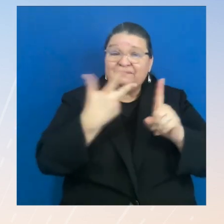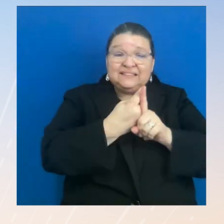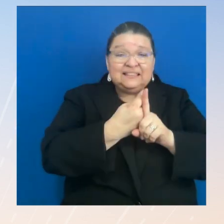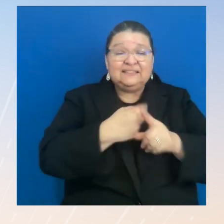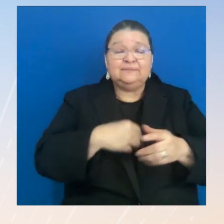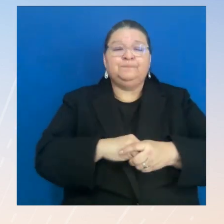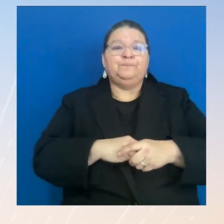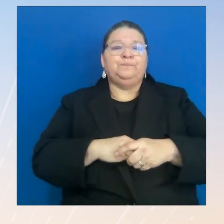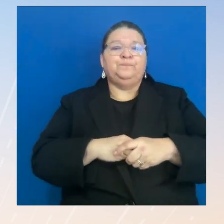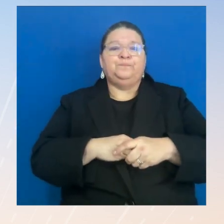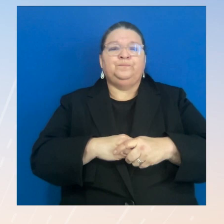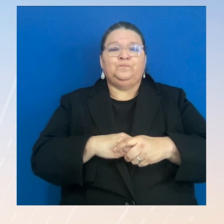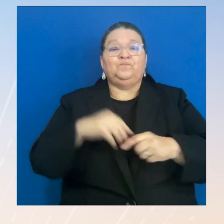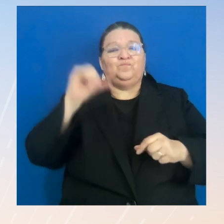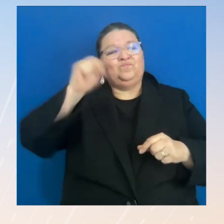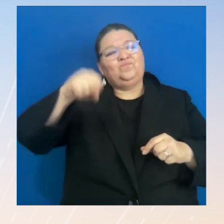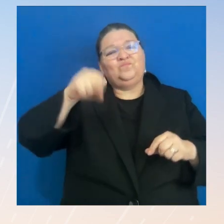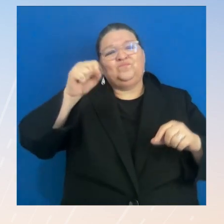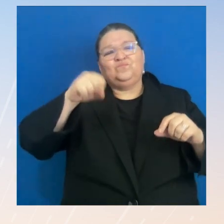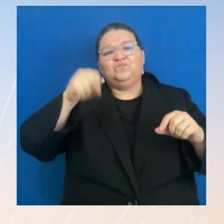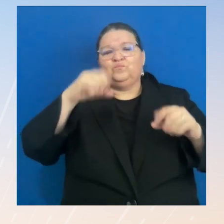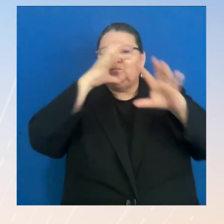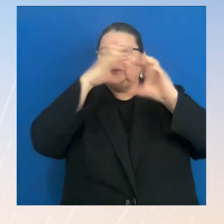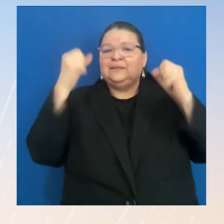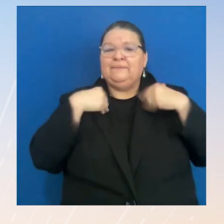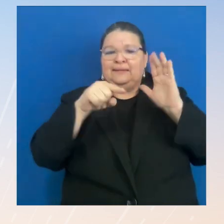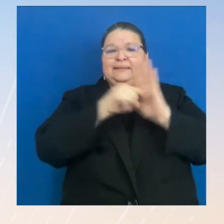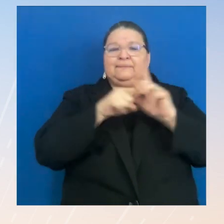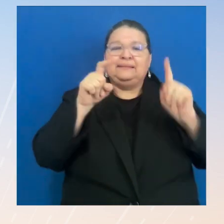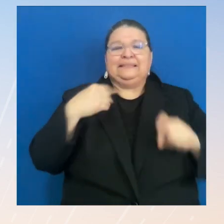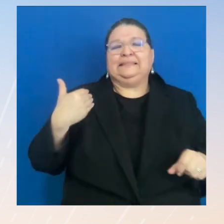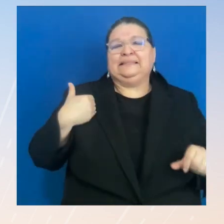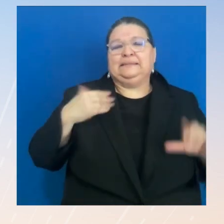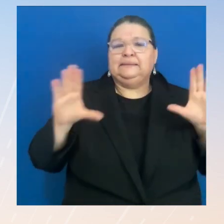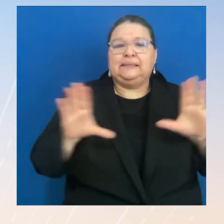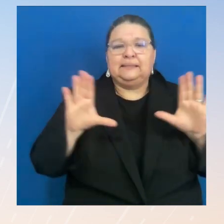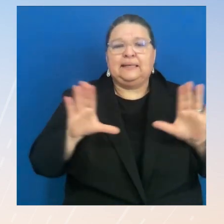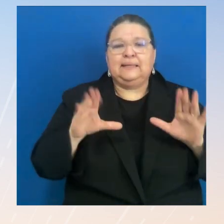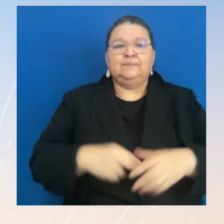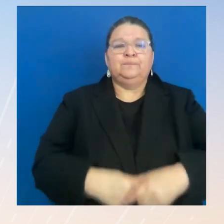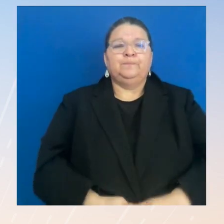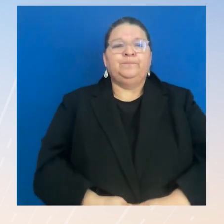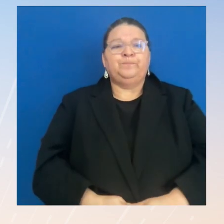Good ahead. The Press: Thank you, Jen. On oil suppliers: Canada has been